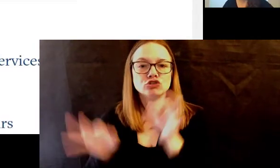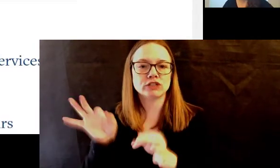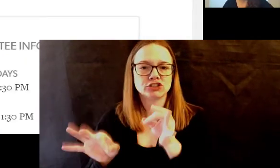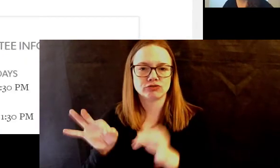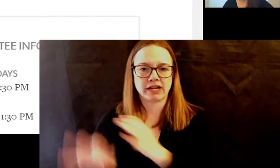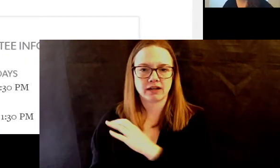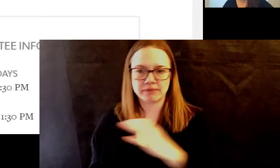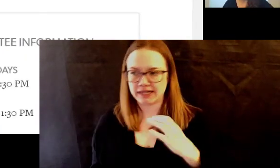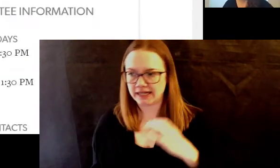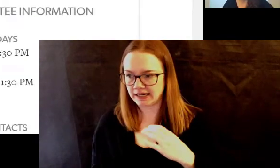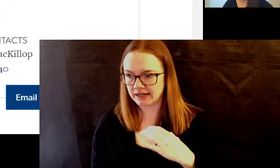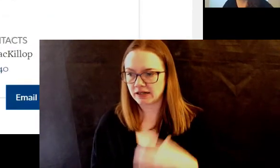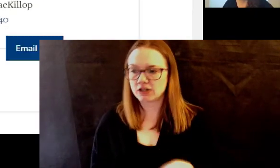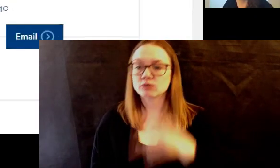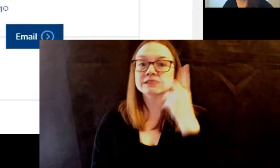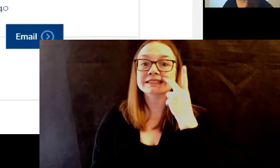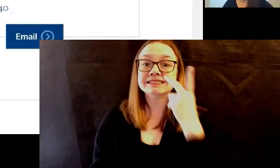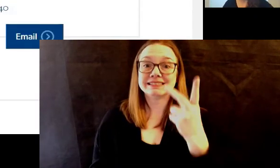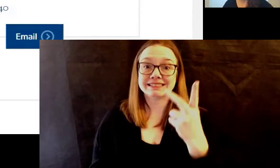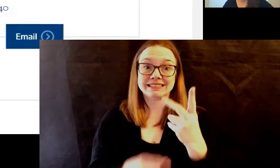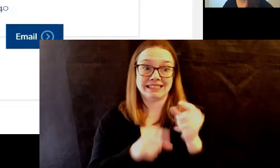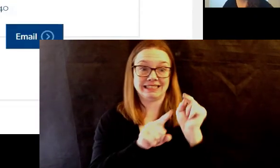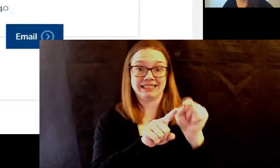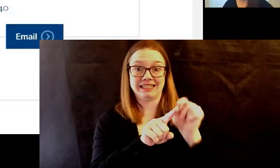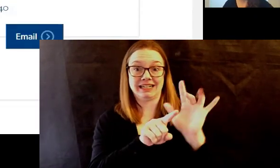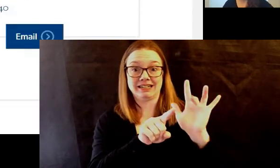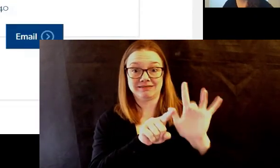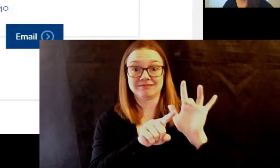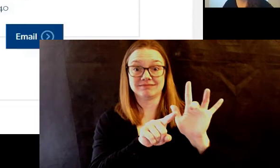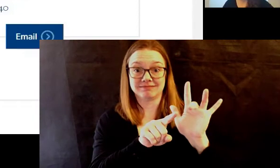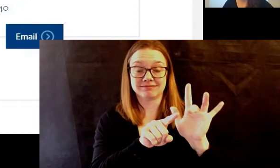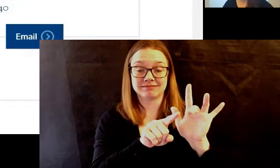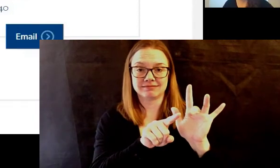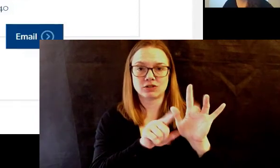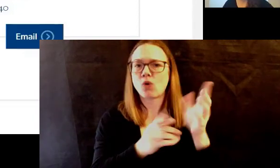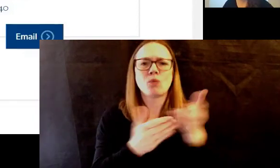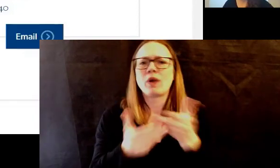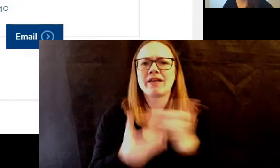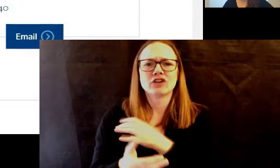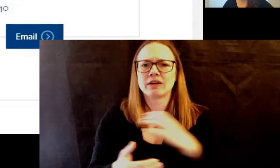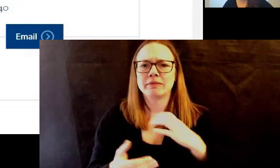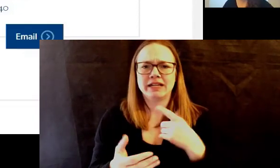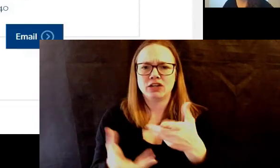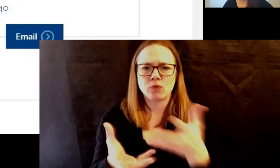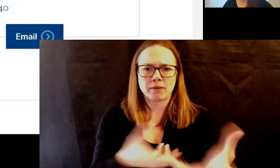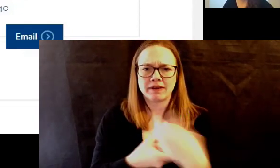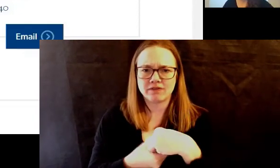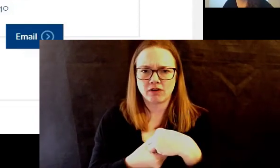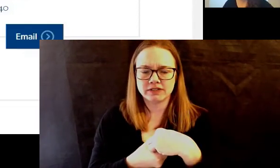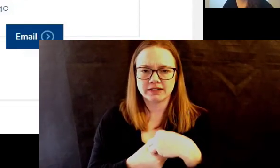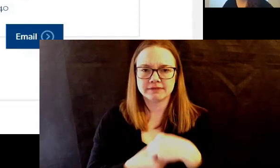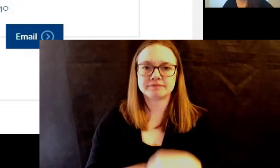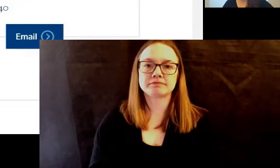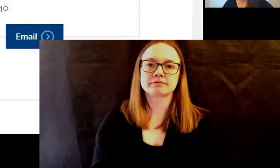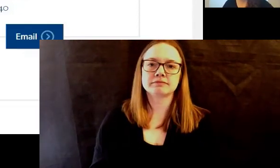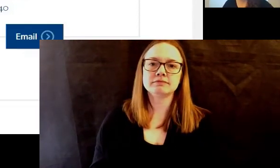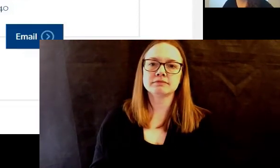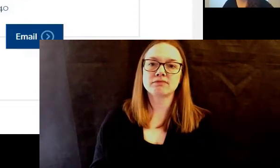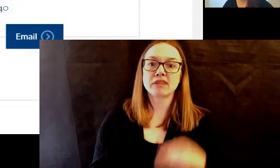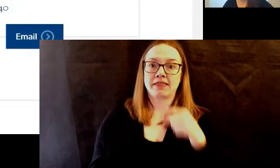or whatever committee it is that you want to be involved with, this page will really help you do that. They're meeting days will be listed right here.